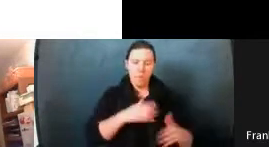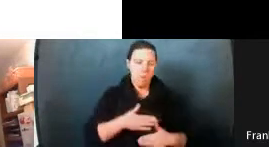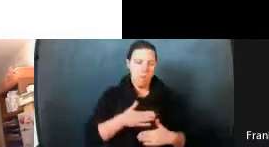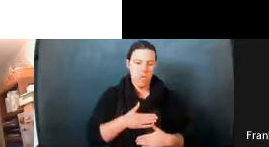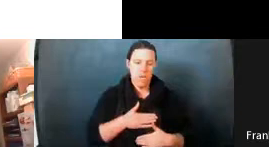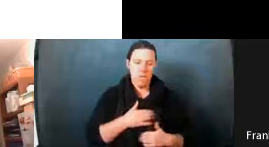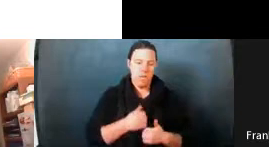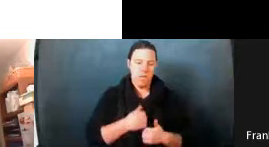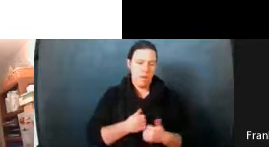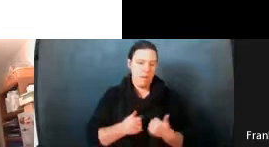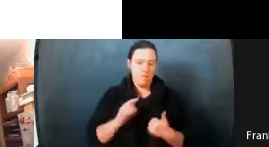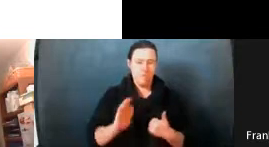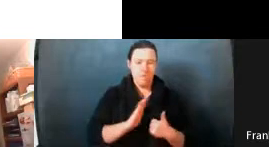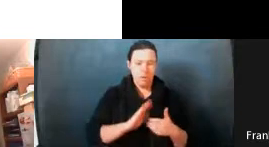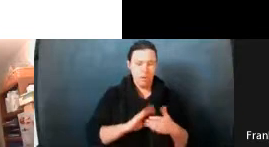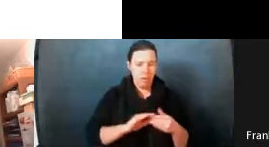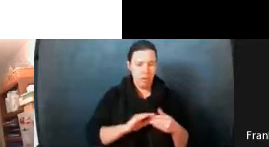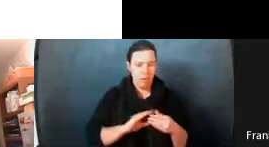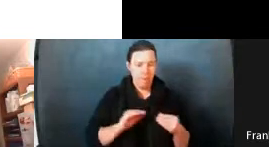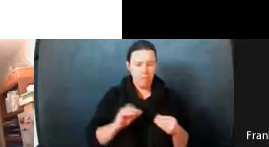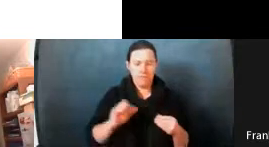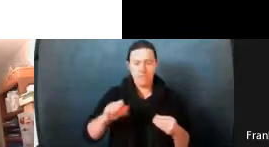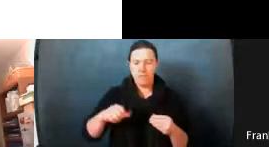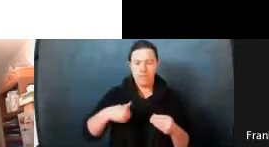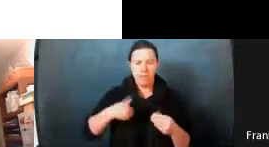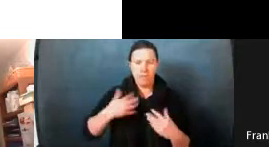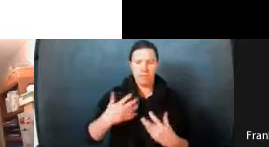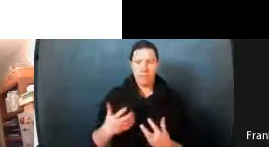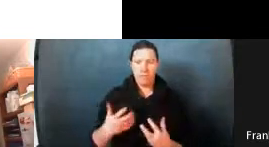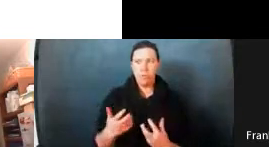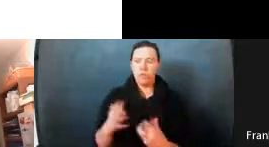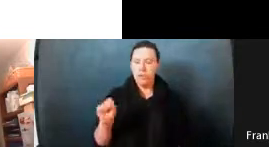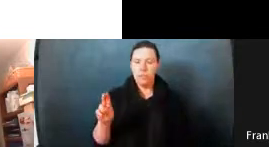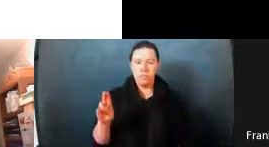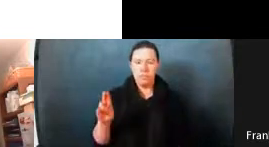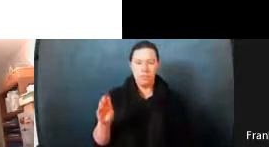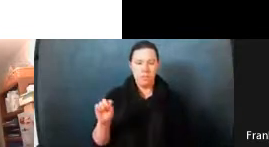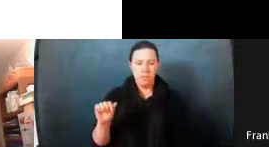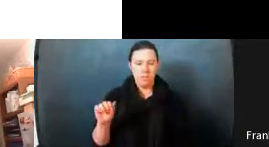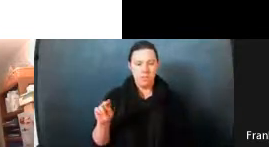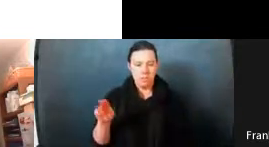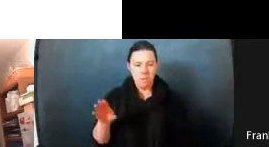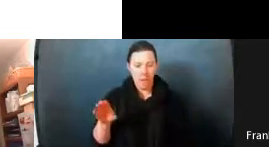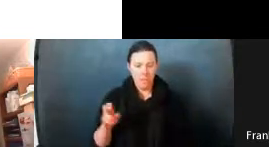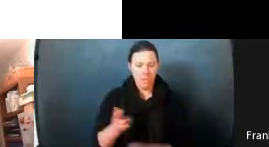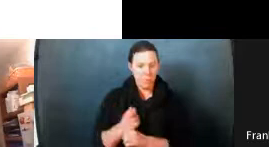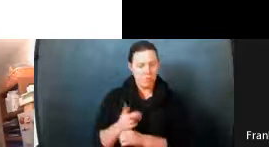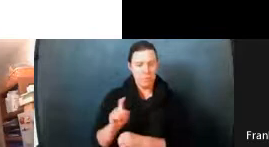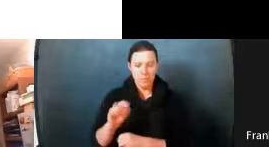And I, yeah, I just, thank you. Thank you for listening and yeah.